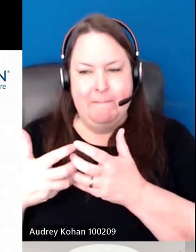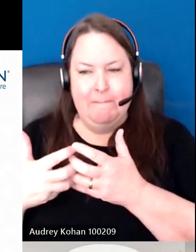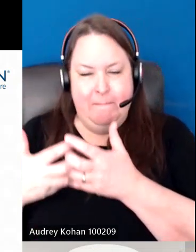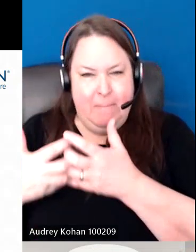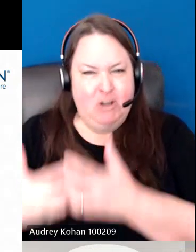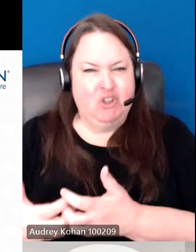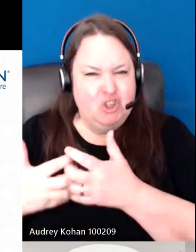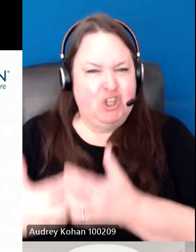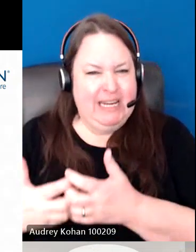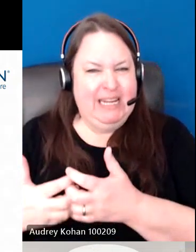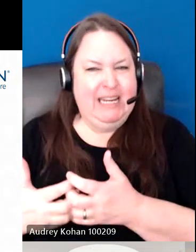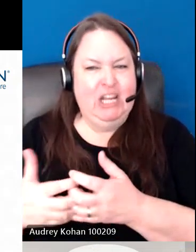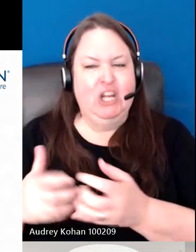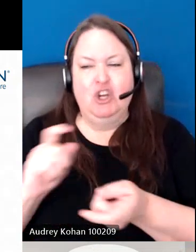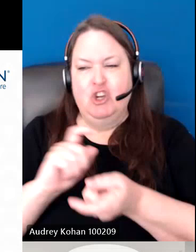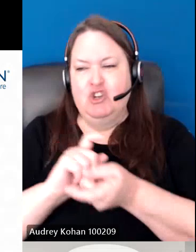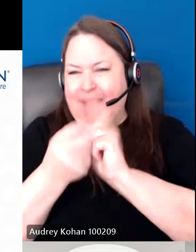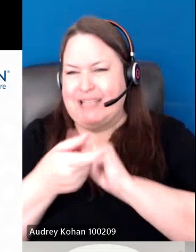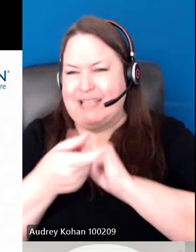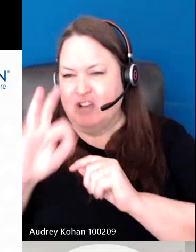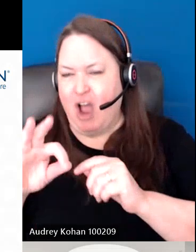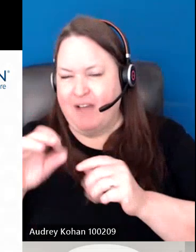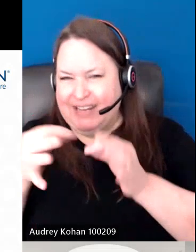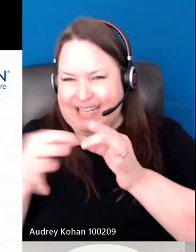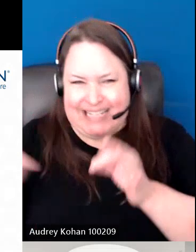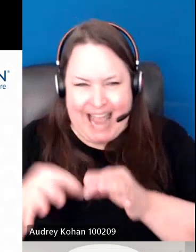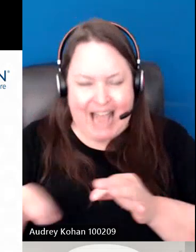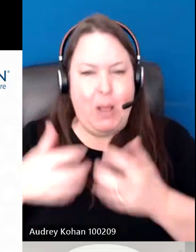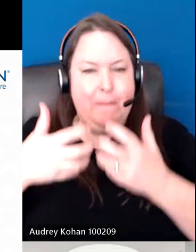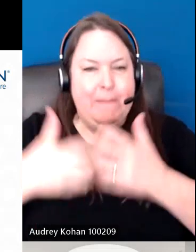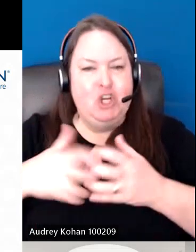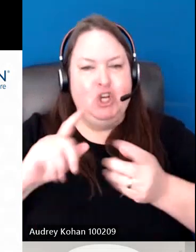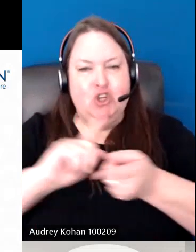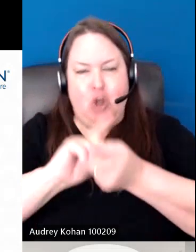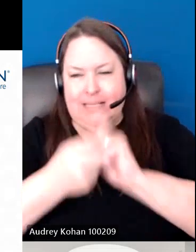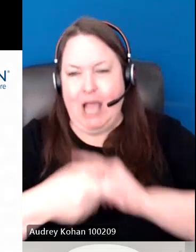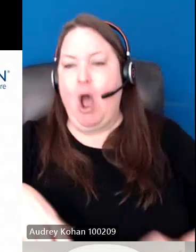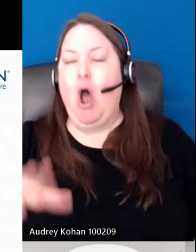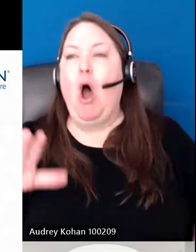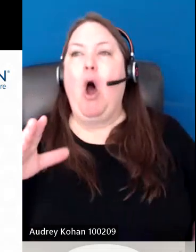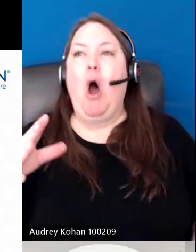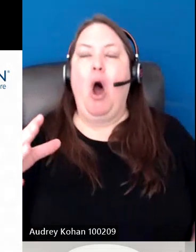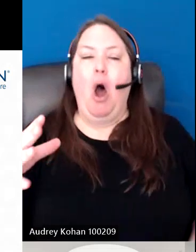of text here's the definition of a machine translation of text automated translation that